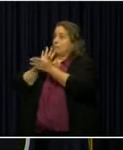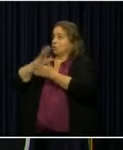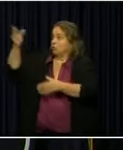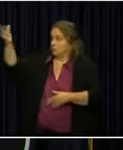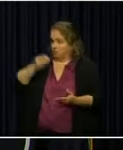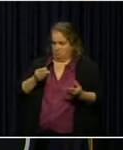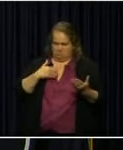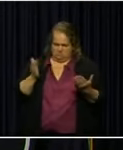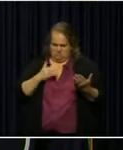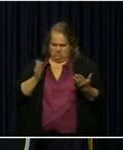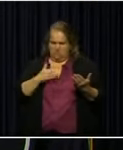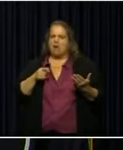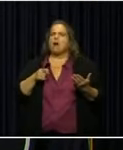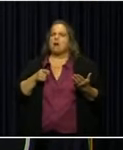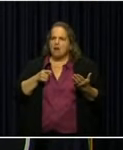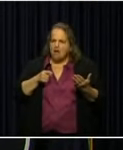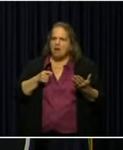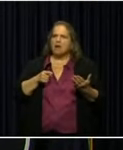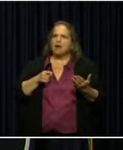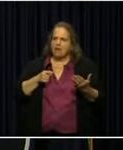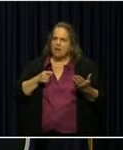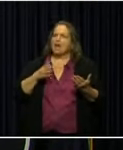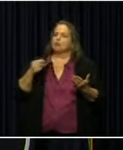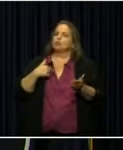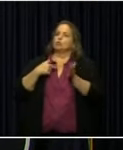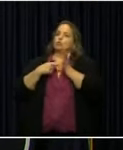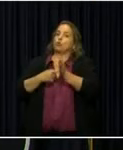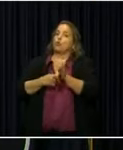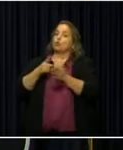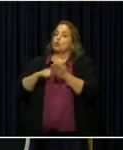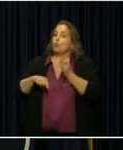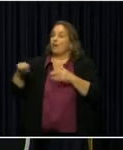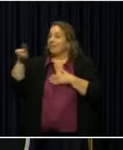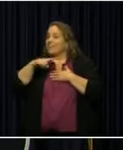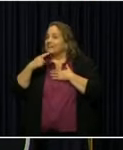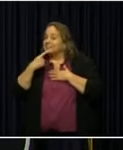POPULATIONS. SO IT'S A LITTLE MORE COMPLICATED THAN JUST PUTTING THEM UP HERE.